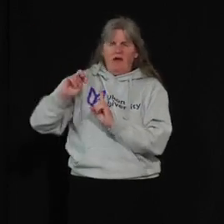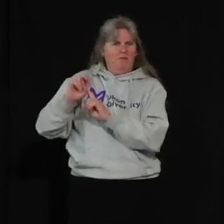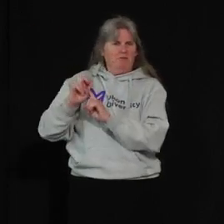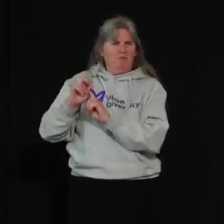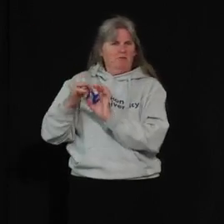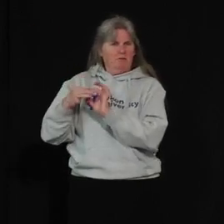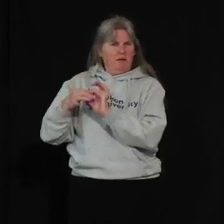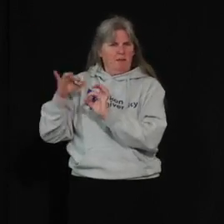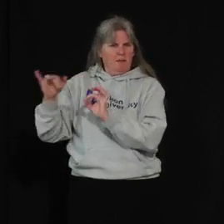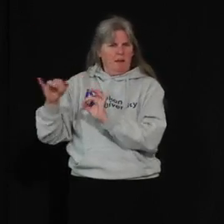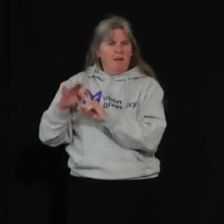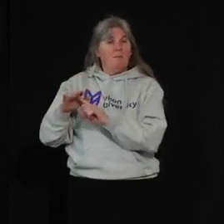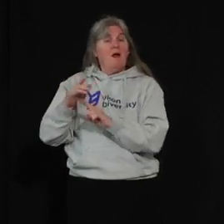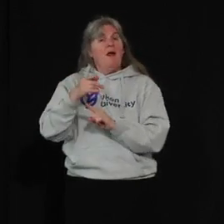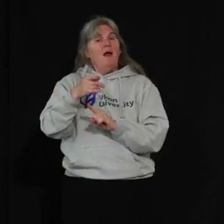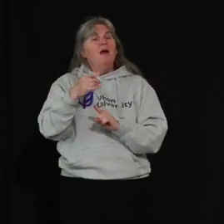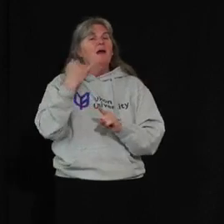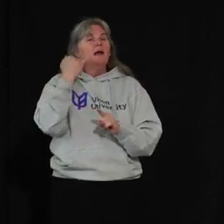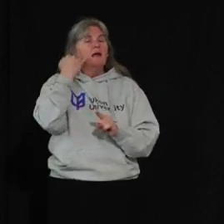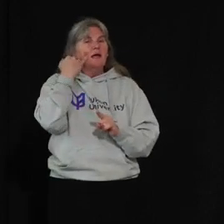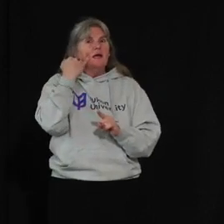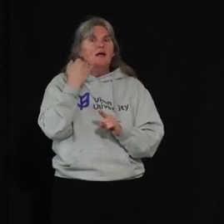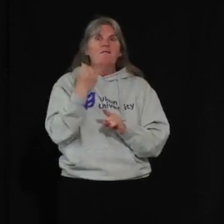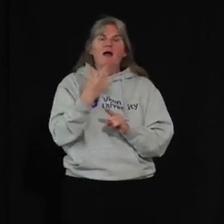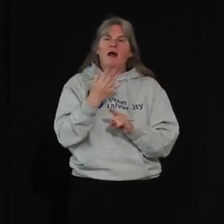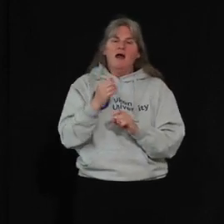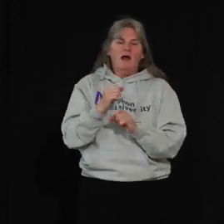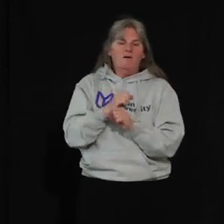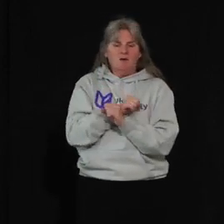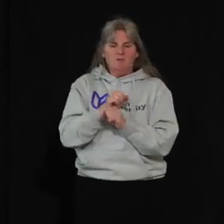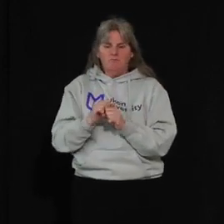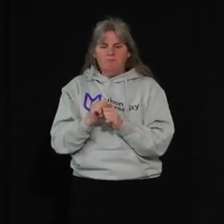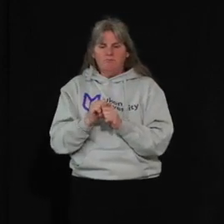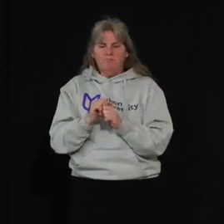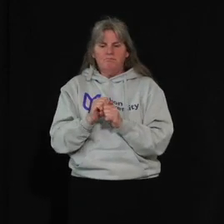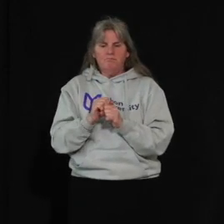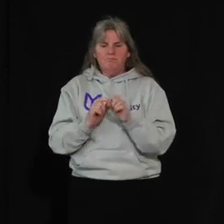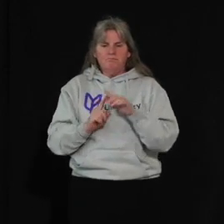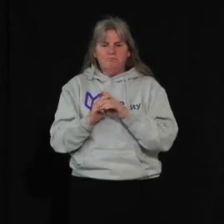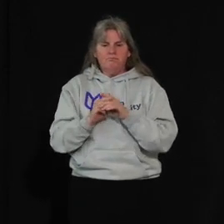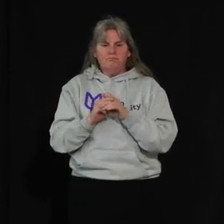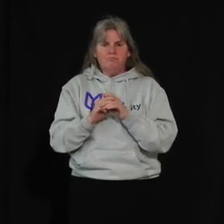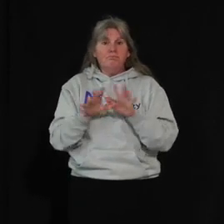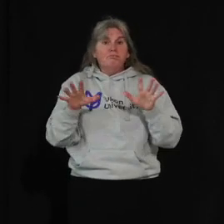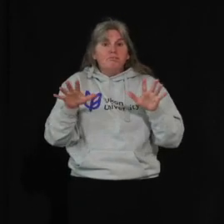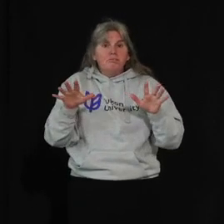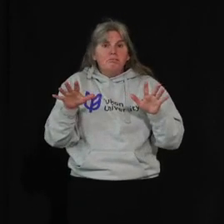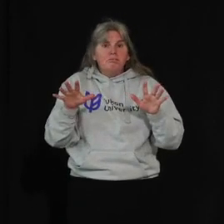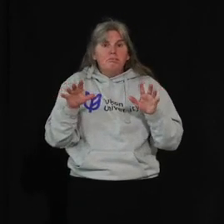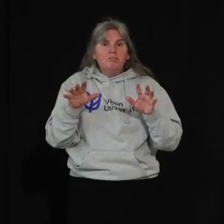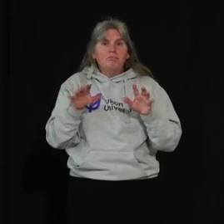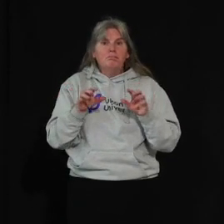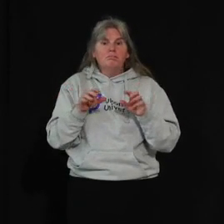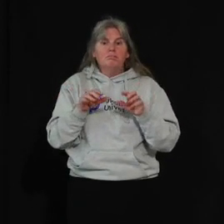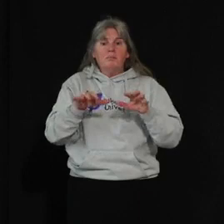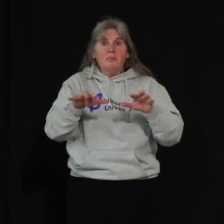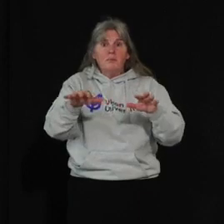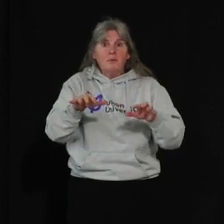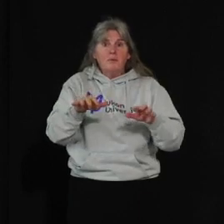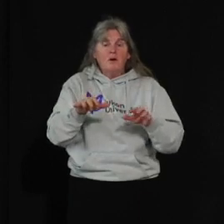importation. It would be more like if we had a large outbreak, if we had